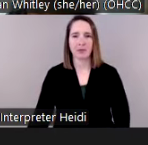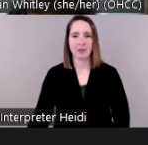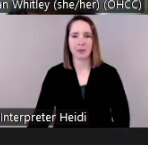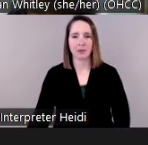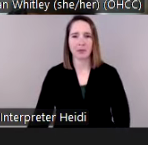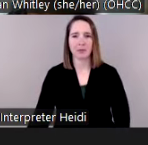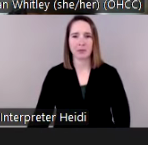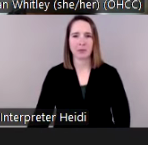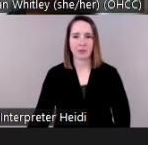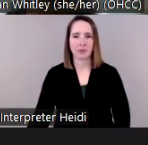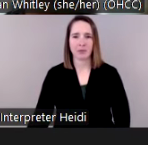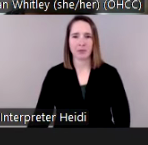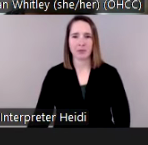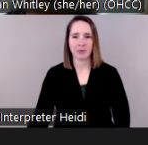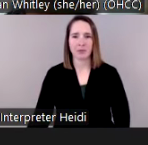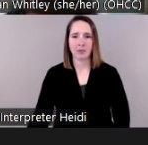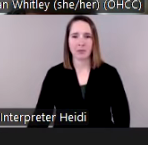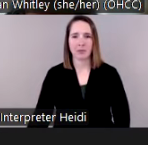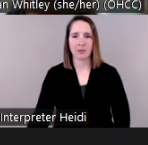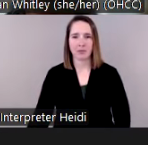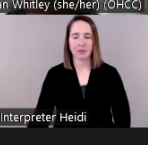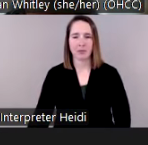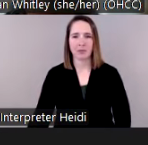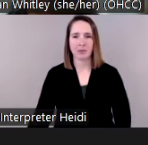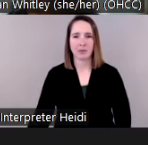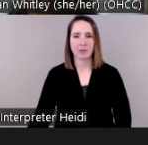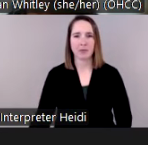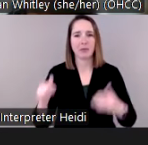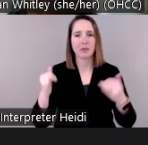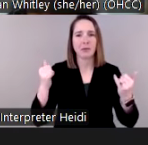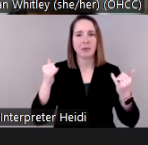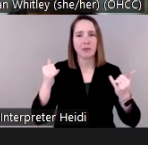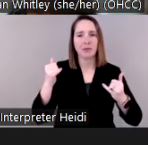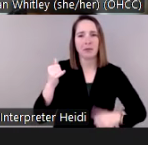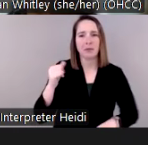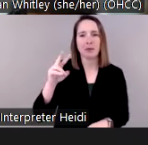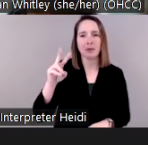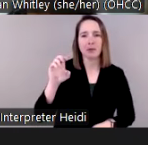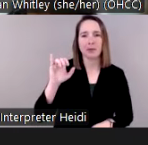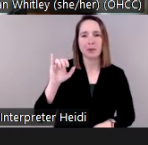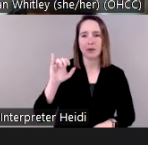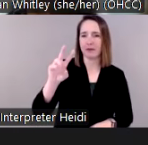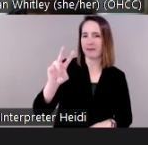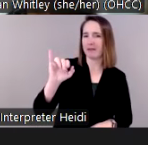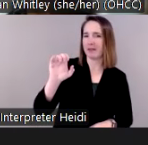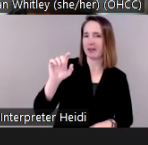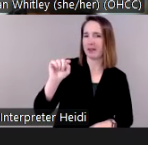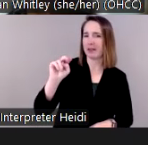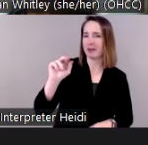Cantonese and Vietnamese interpretation,